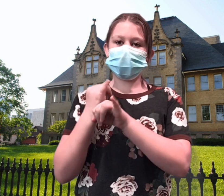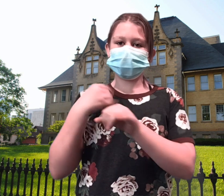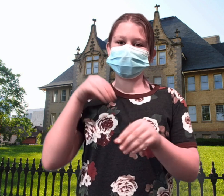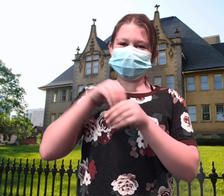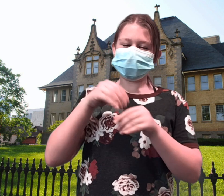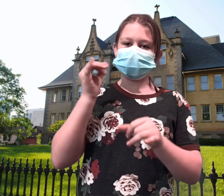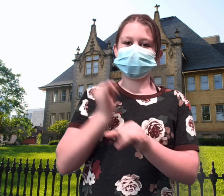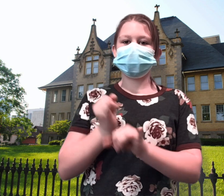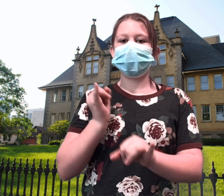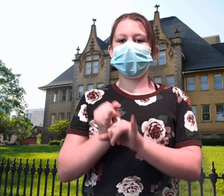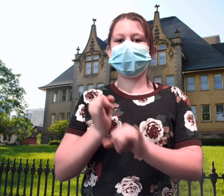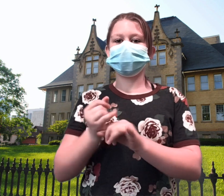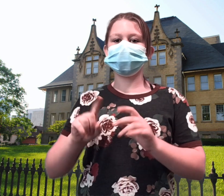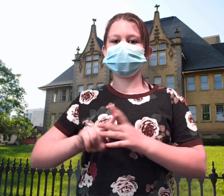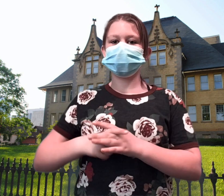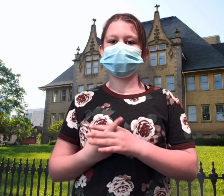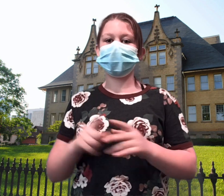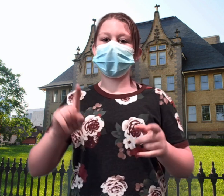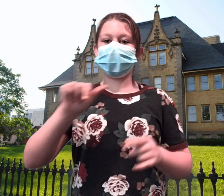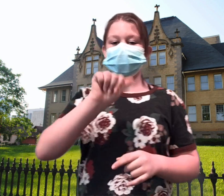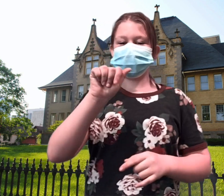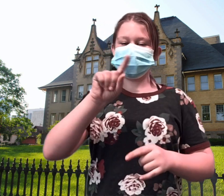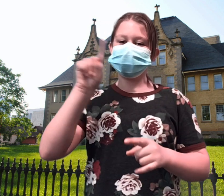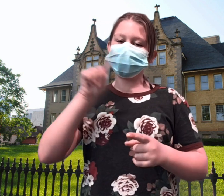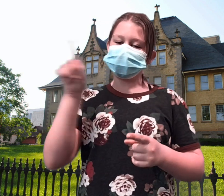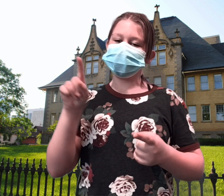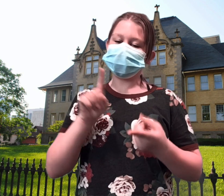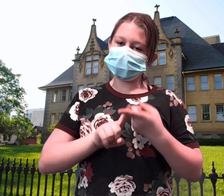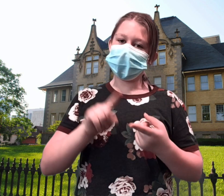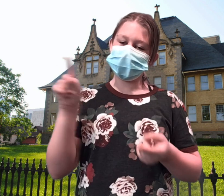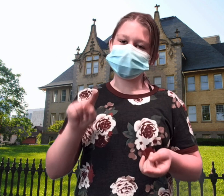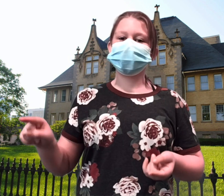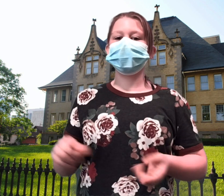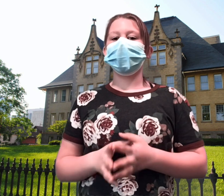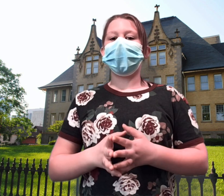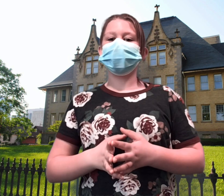and today i'm going to be telling you a story about the deaf school campus. This